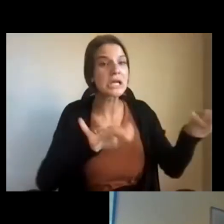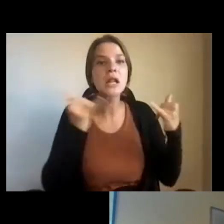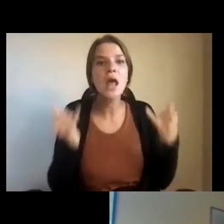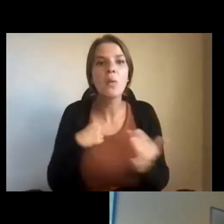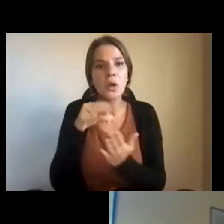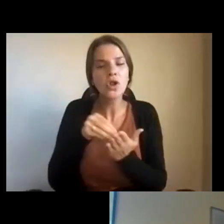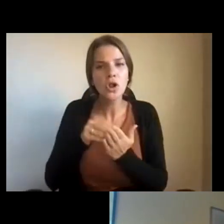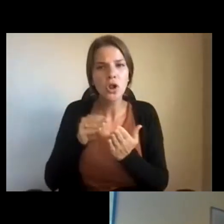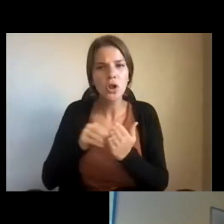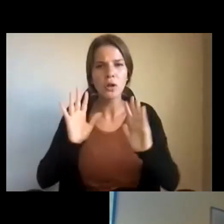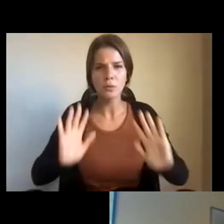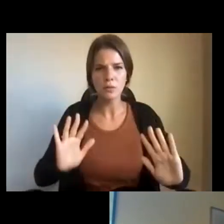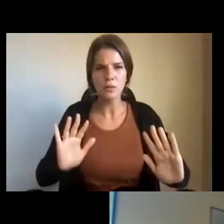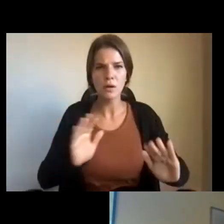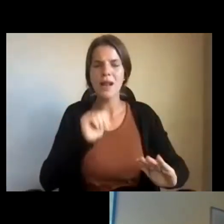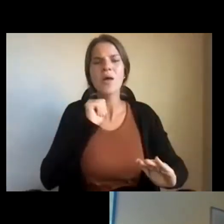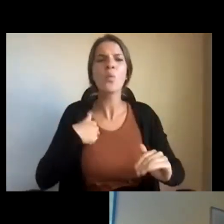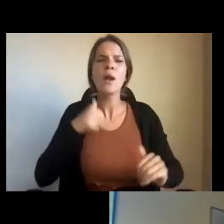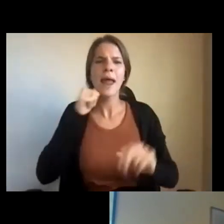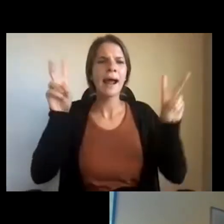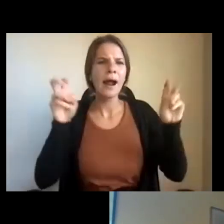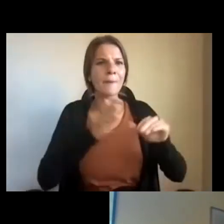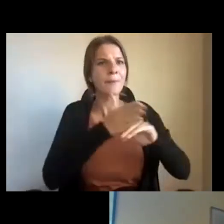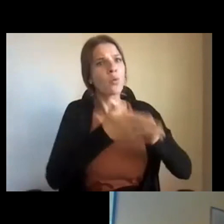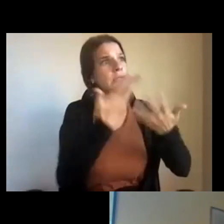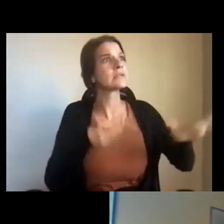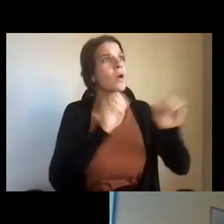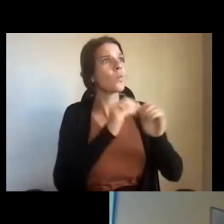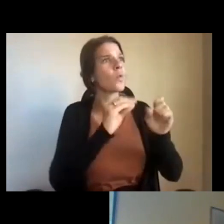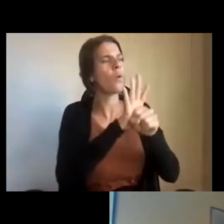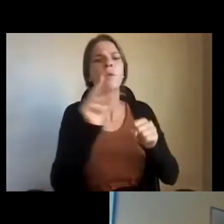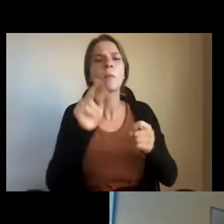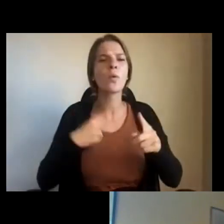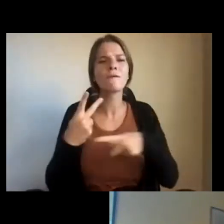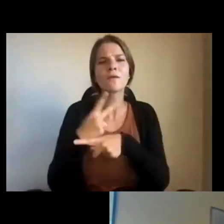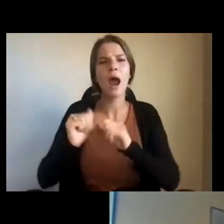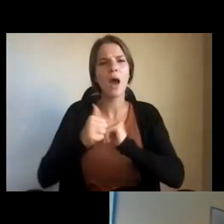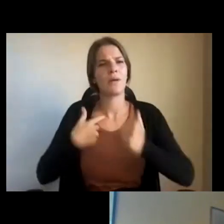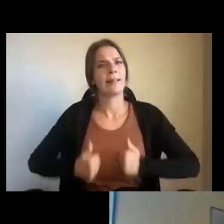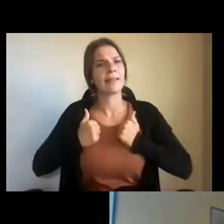not post-COVID, but we're learning how to live with COVID. There's lots of different strategies to